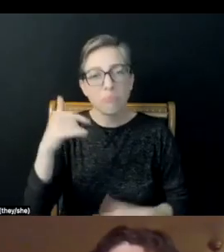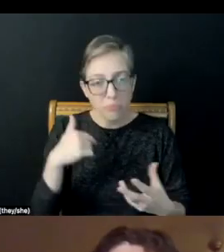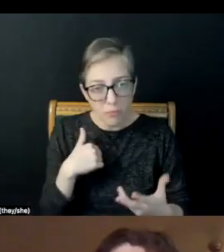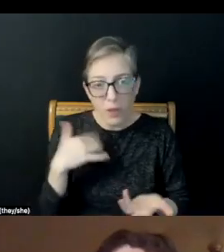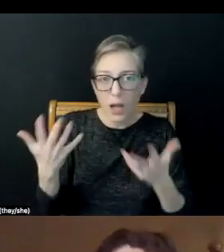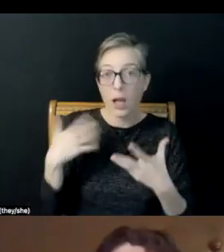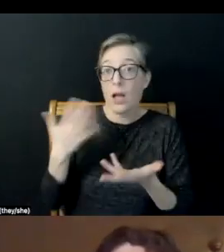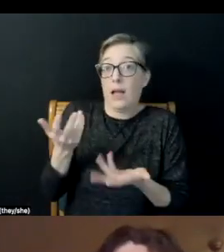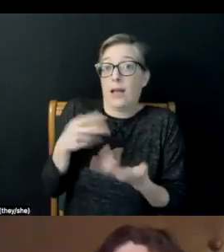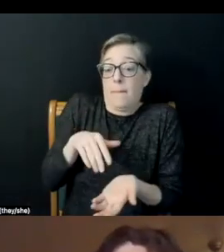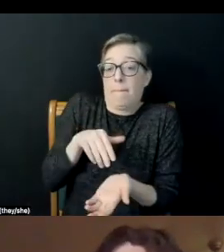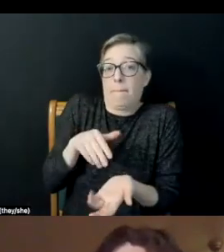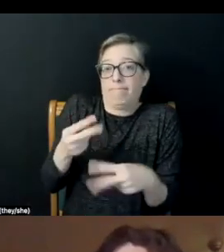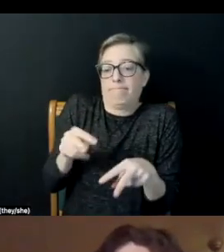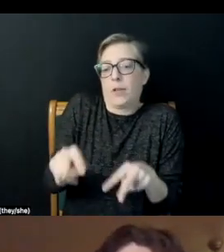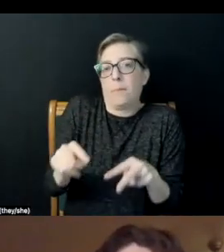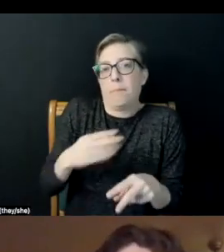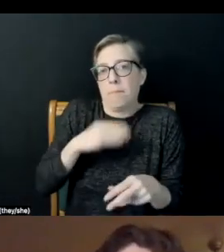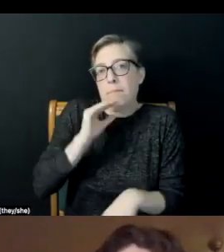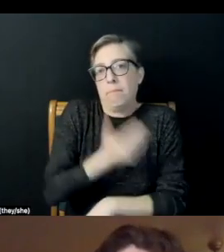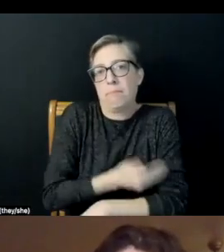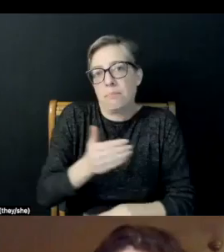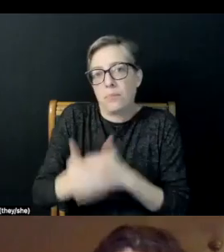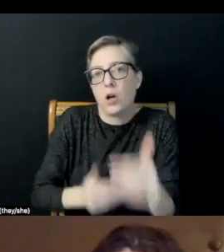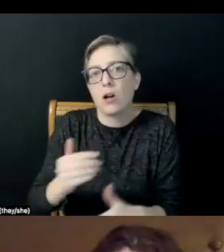She tried to find support equipment she often used in her work with